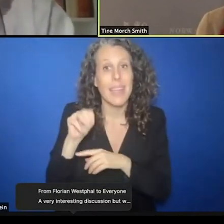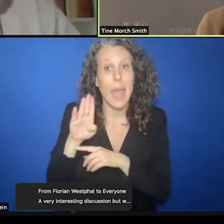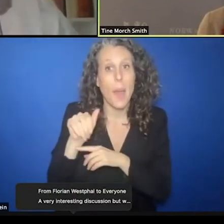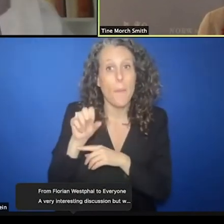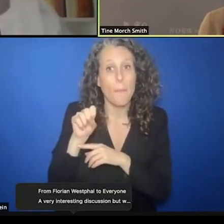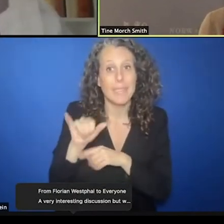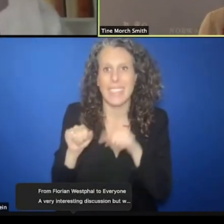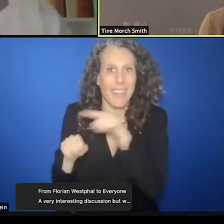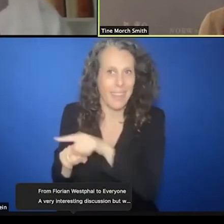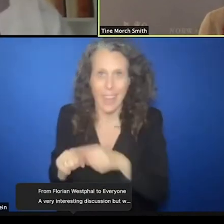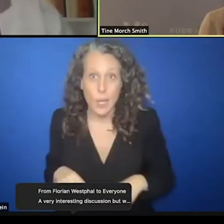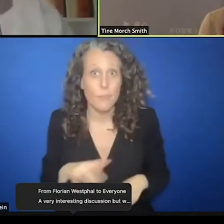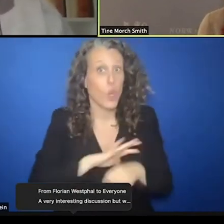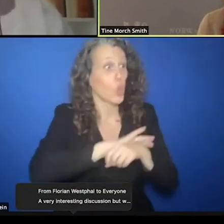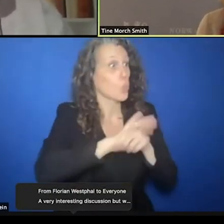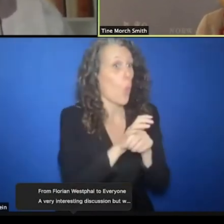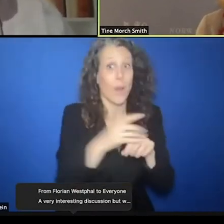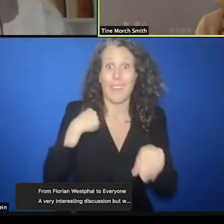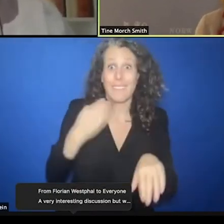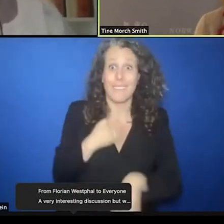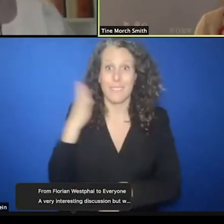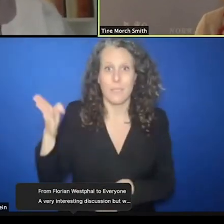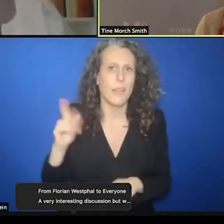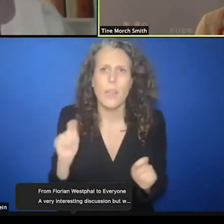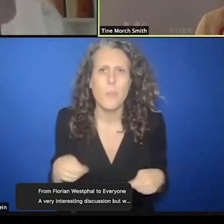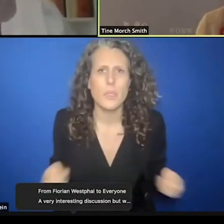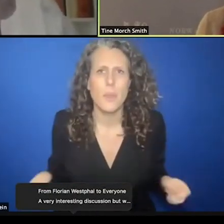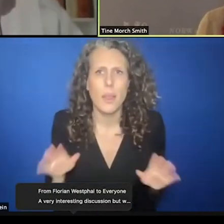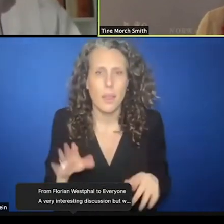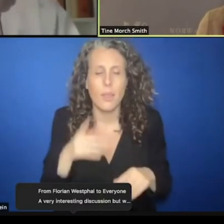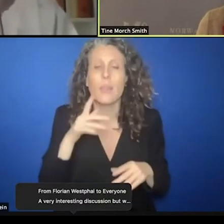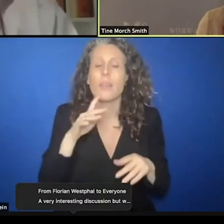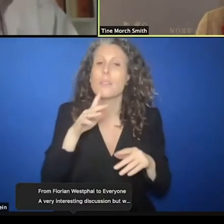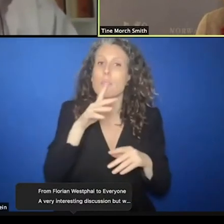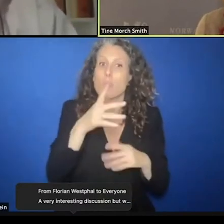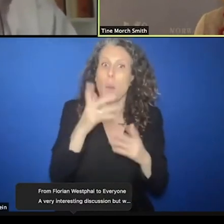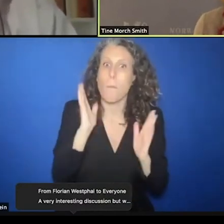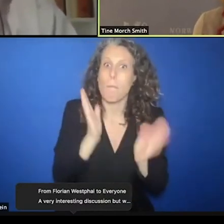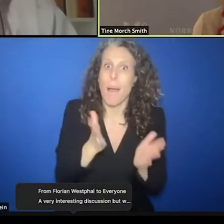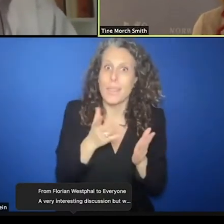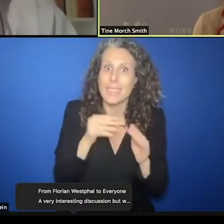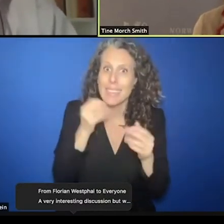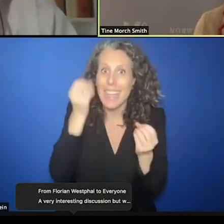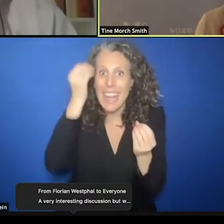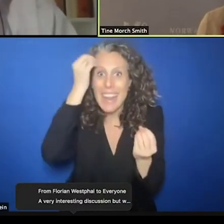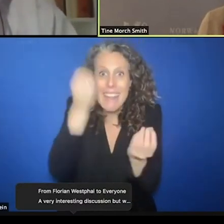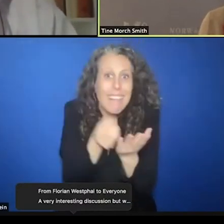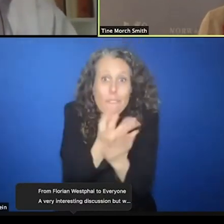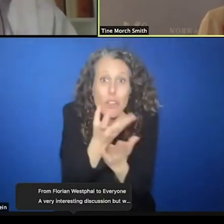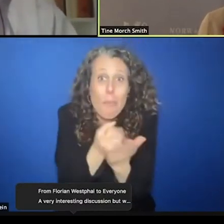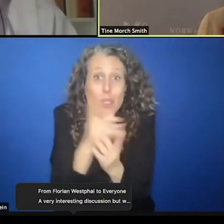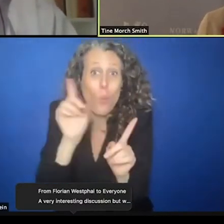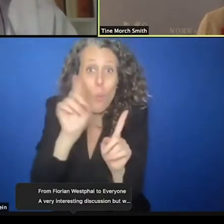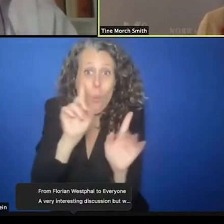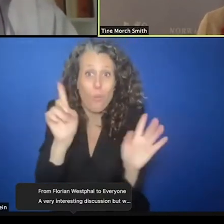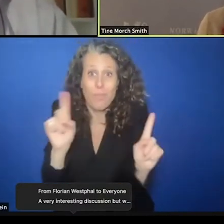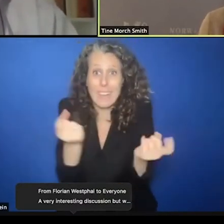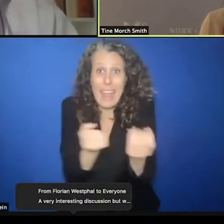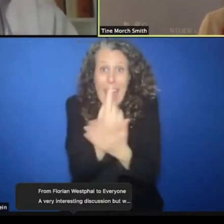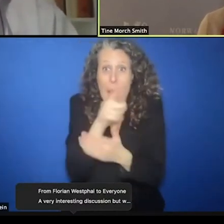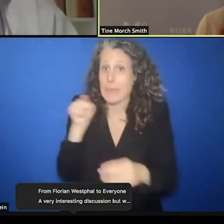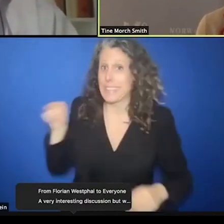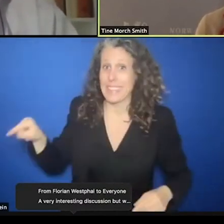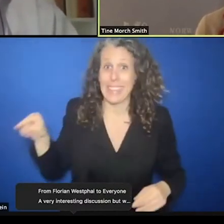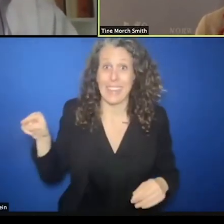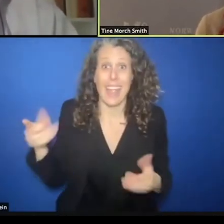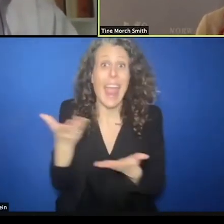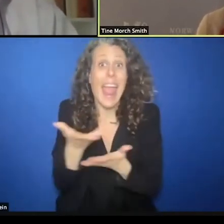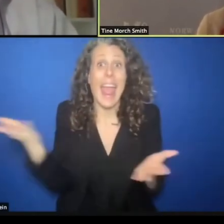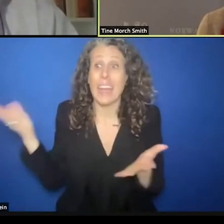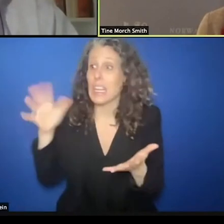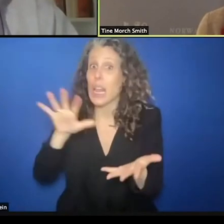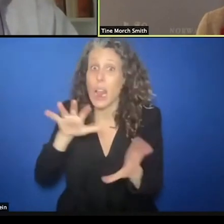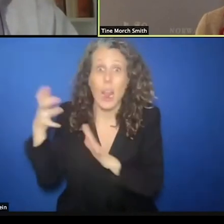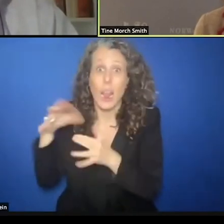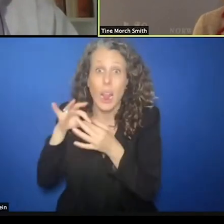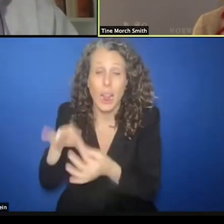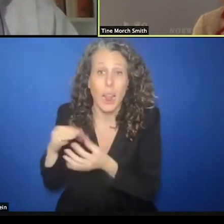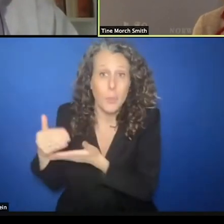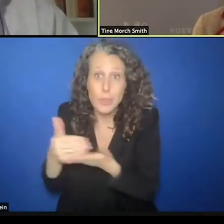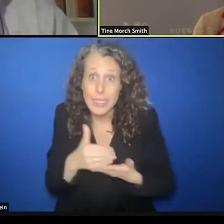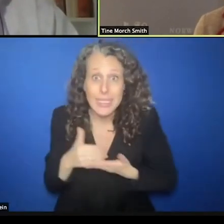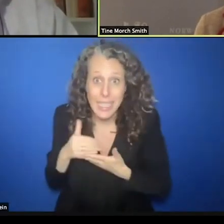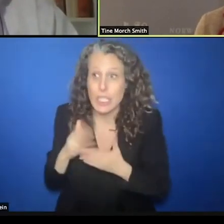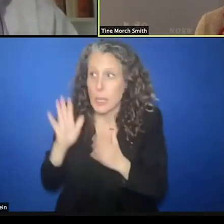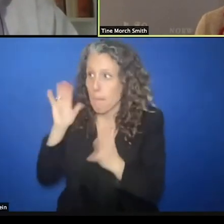in the time of corona. To have information what goes in the field, will be essential for our